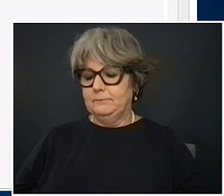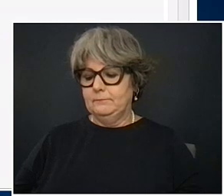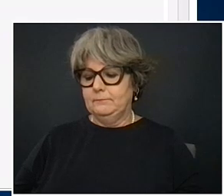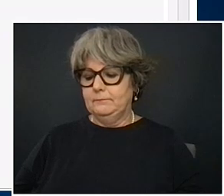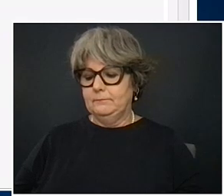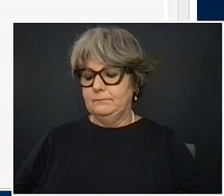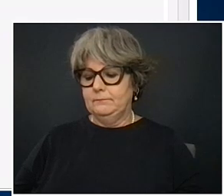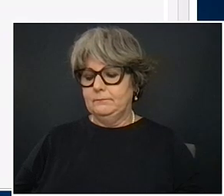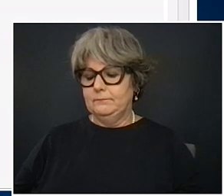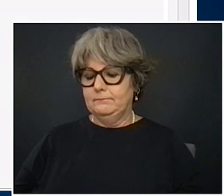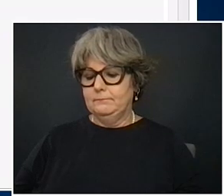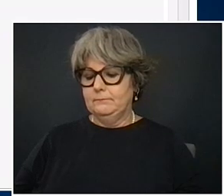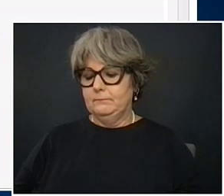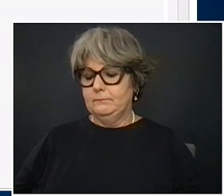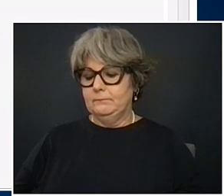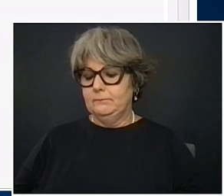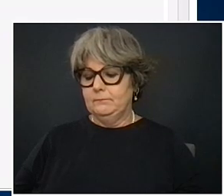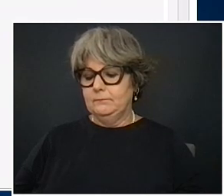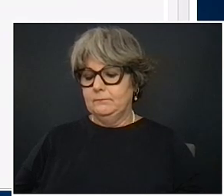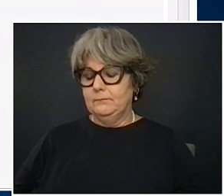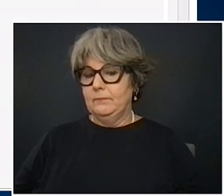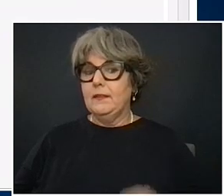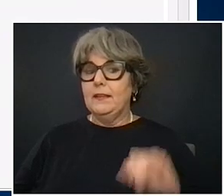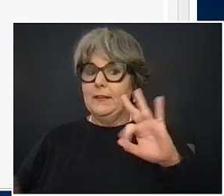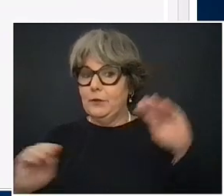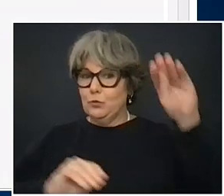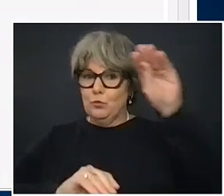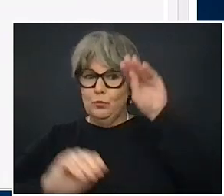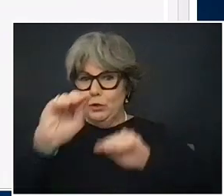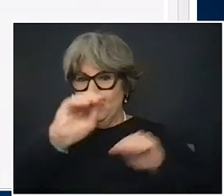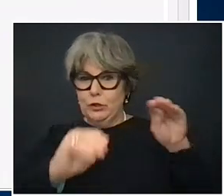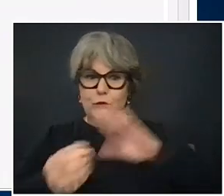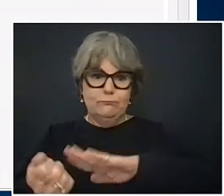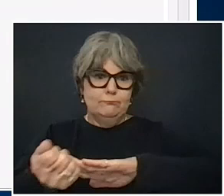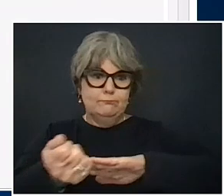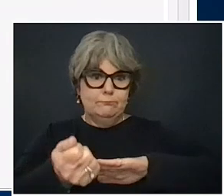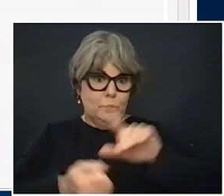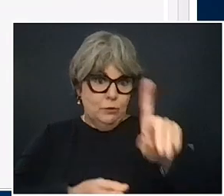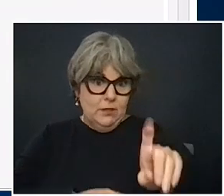If, in fact, it is a reorder, do you need a temperature check on that section?